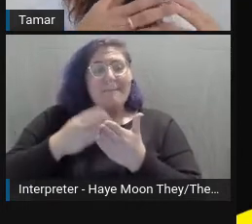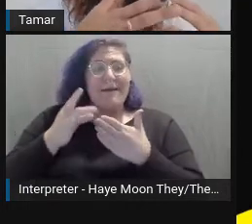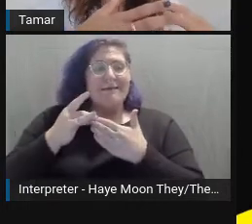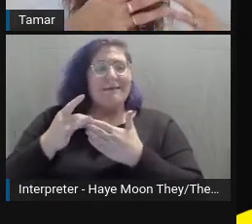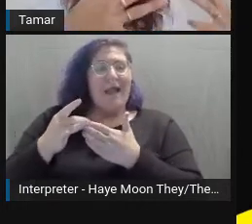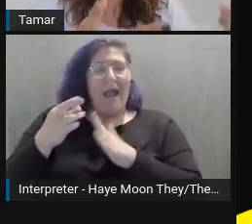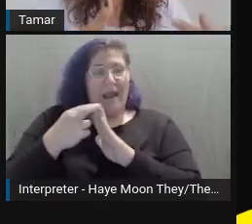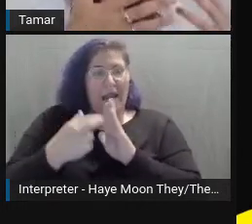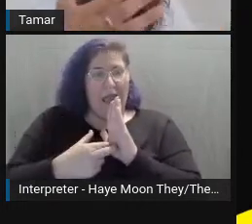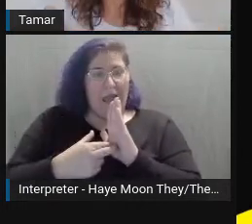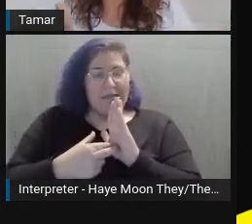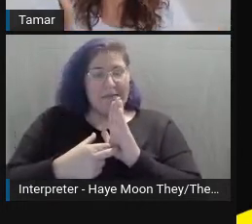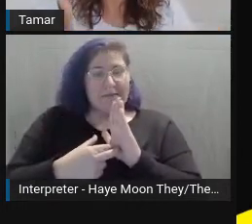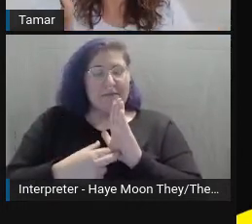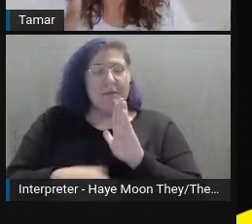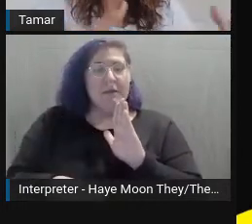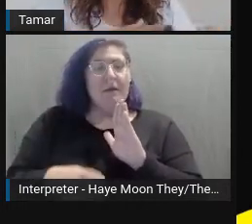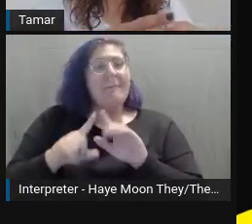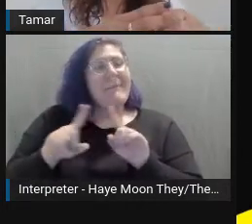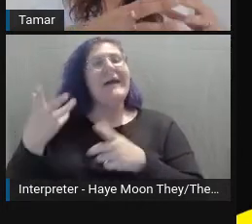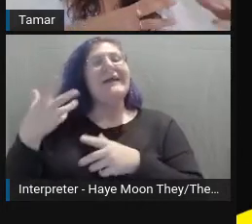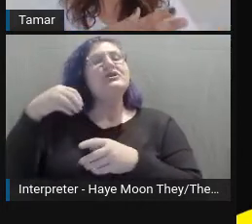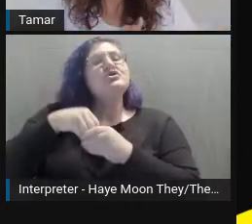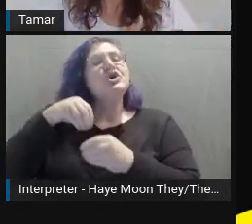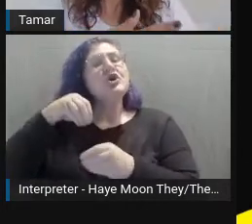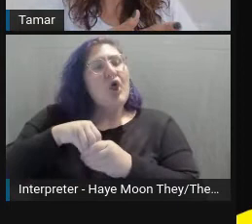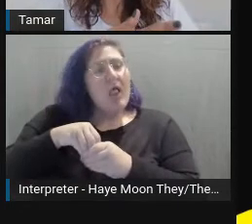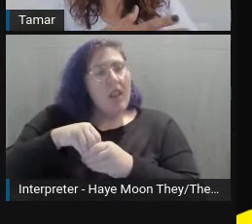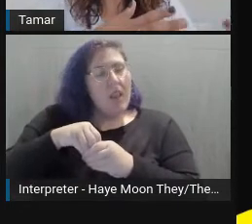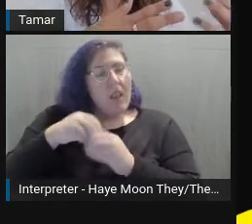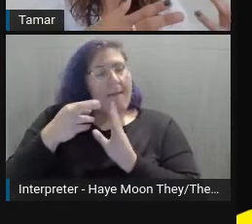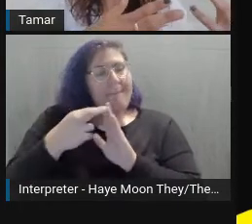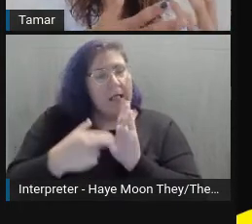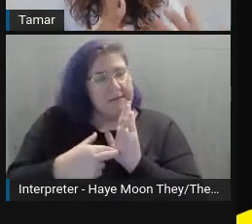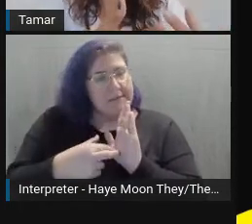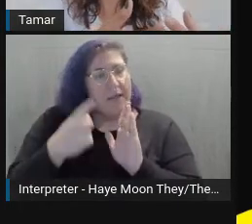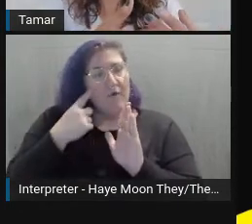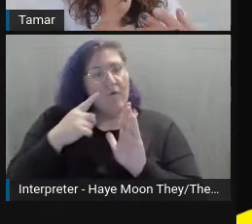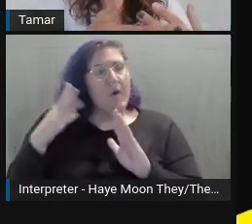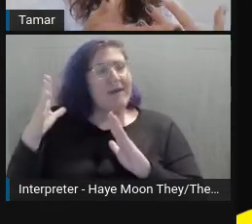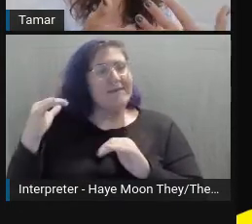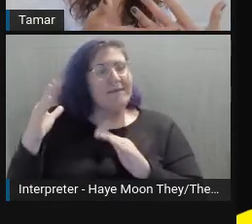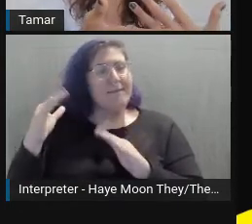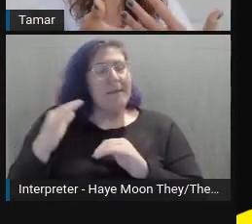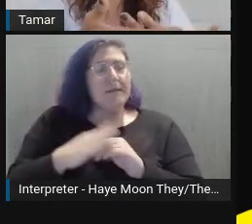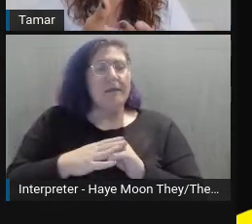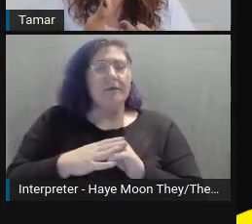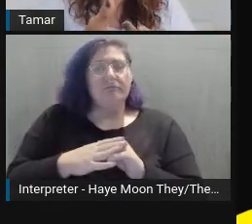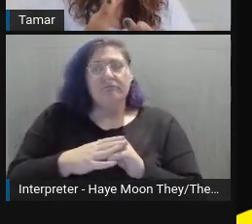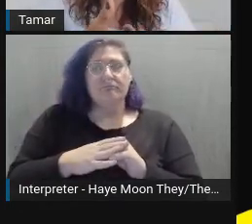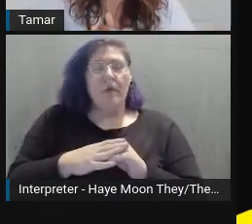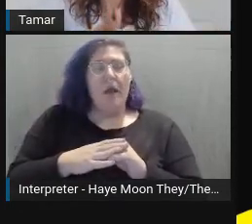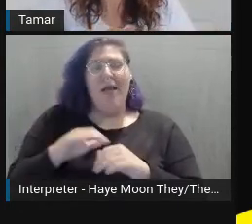for what is the expectation. The business stakeholders within the company have buy-in also